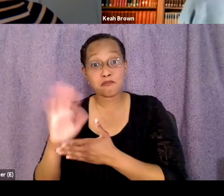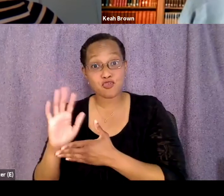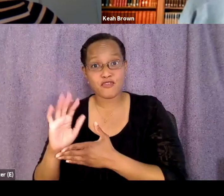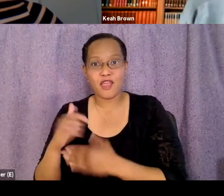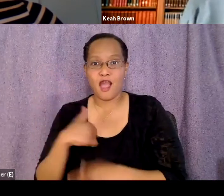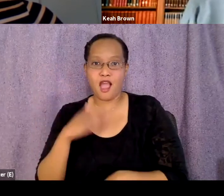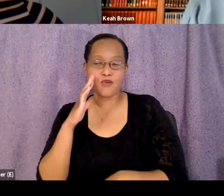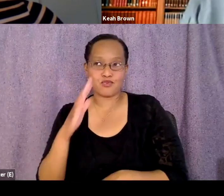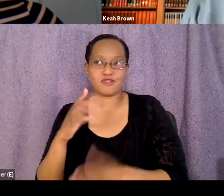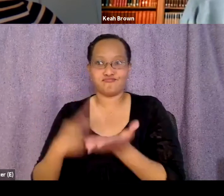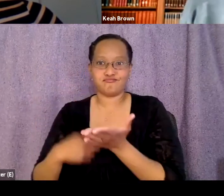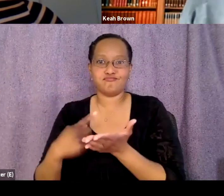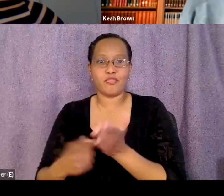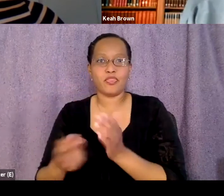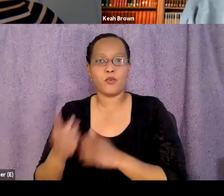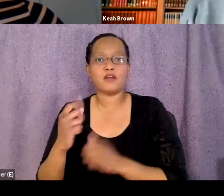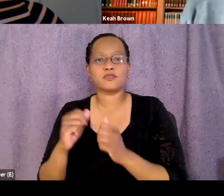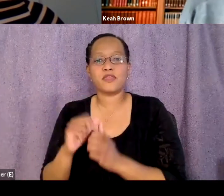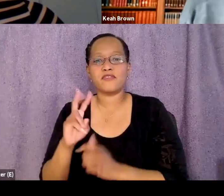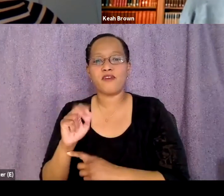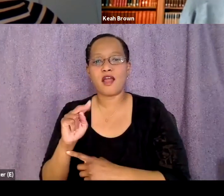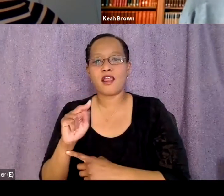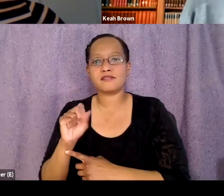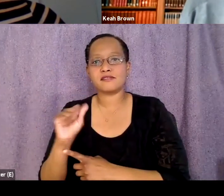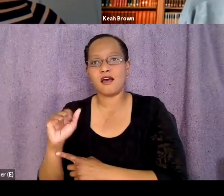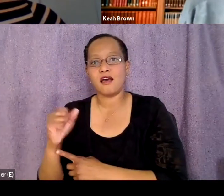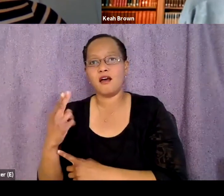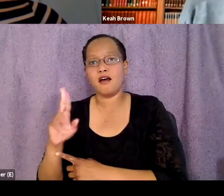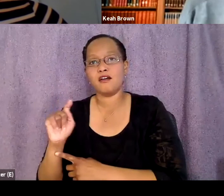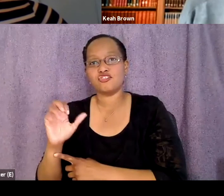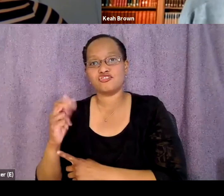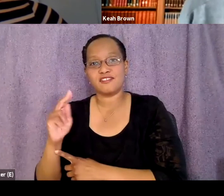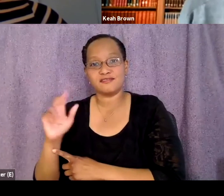the ones with Vanessa Hudgens she's really cornered the market and I'm proud of her for